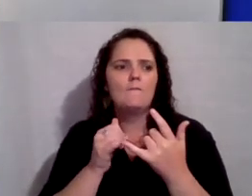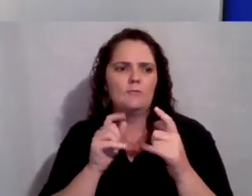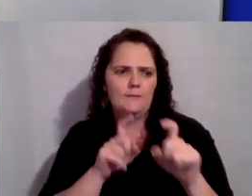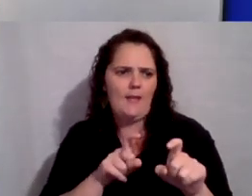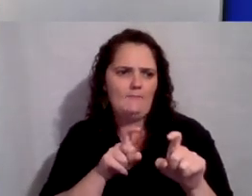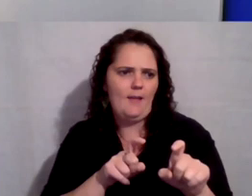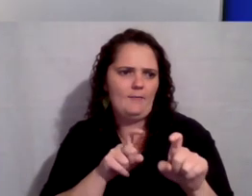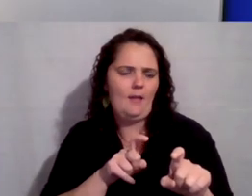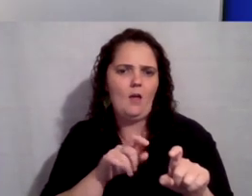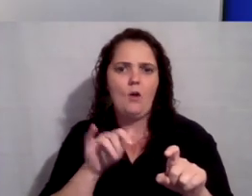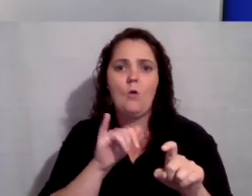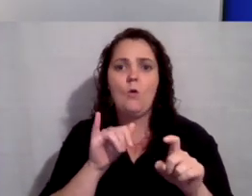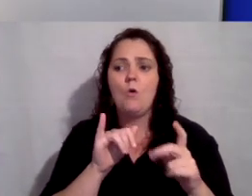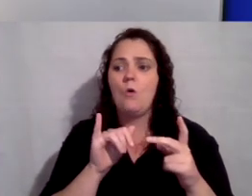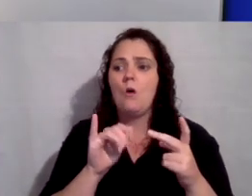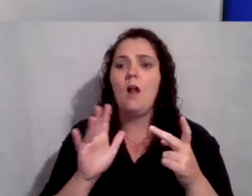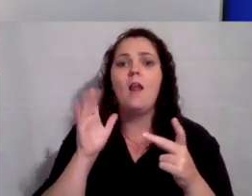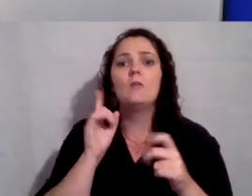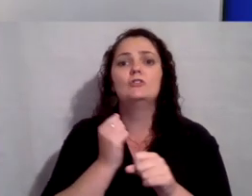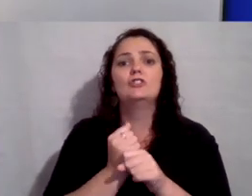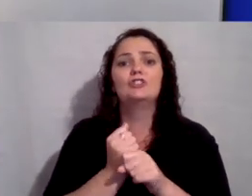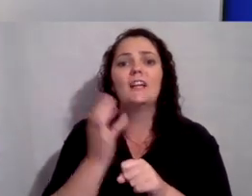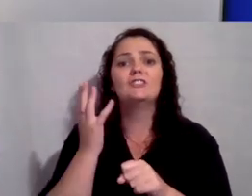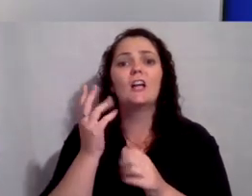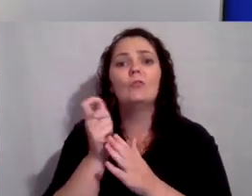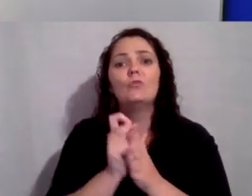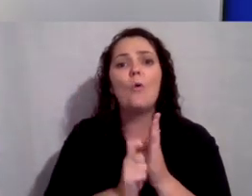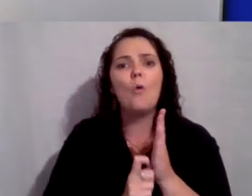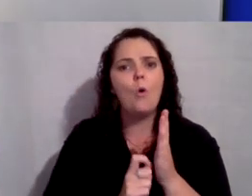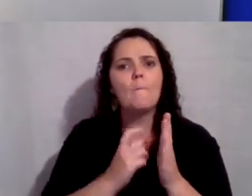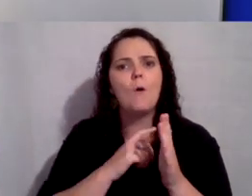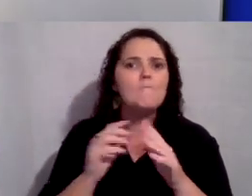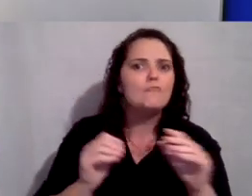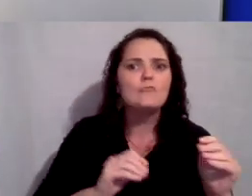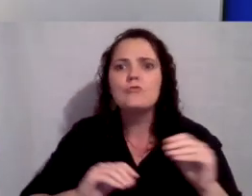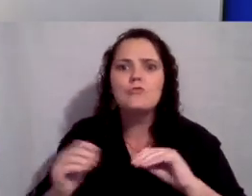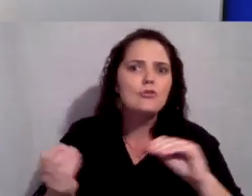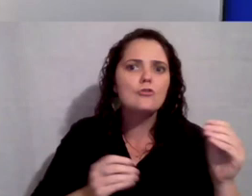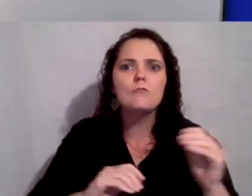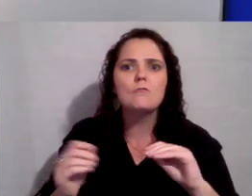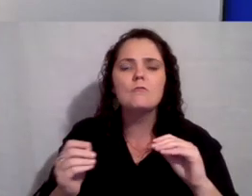kinetics and moving in space like we did with the gestural drawing, we're now going to think of these unruly bodies, these bodies that are kind